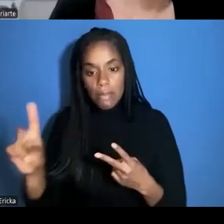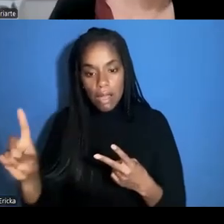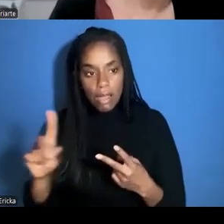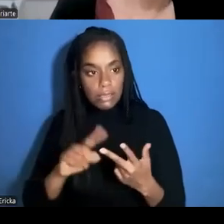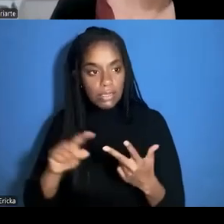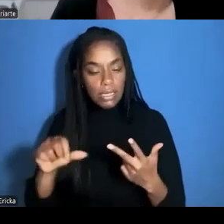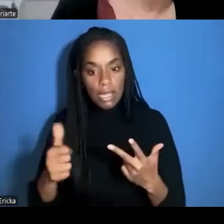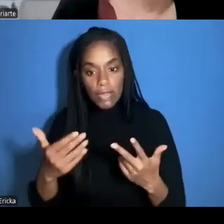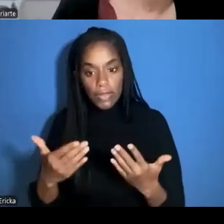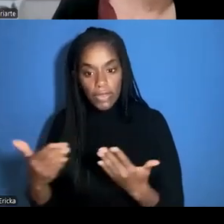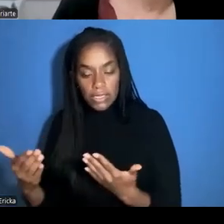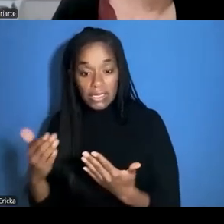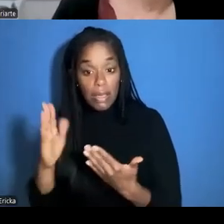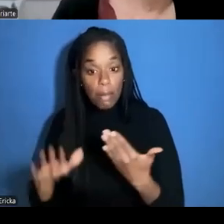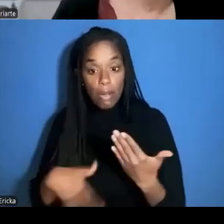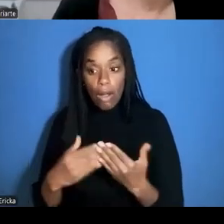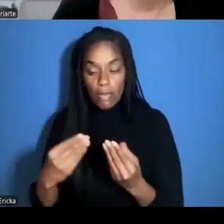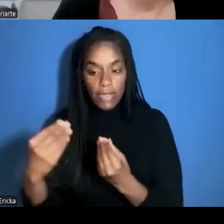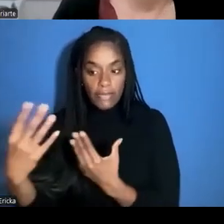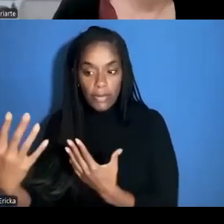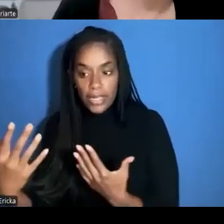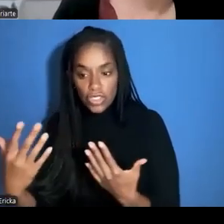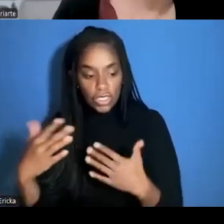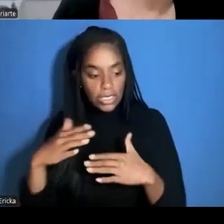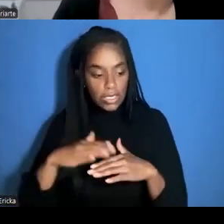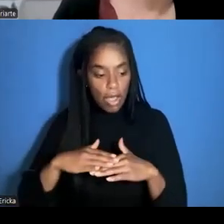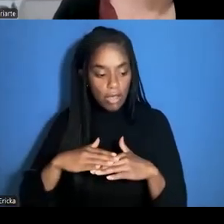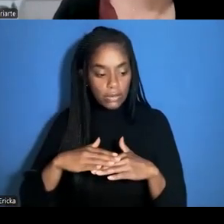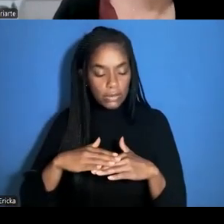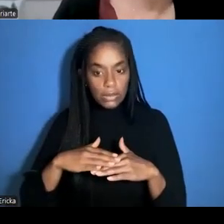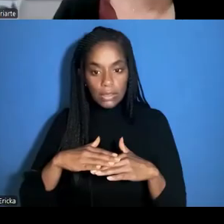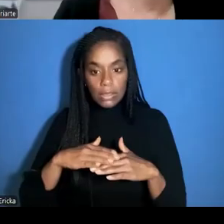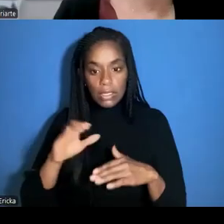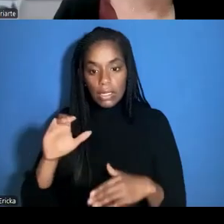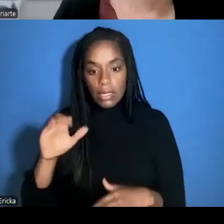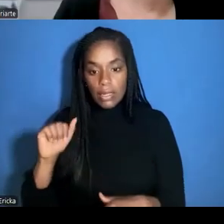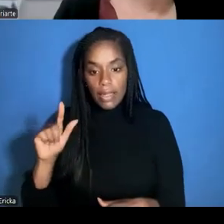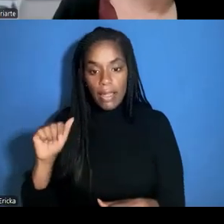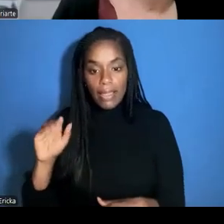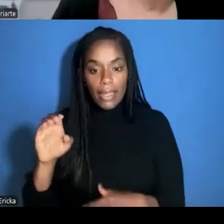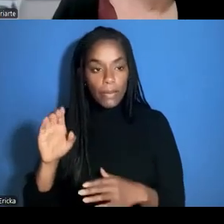But all of that information is on the, on the CalAble website.